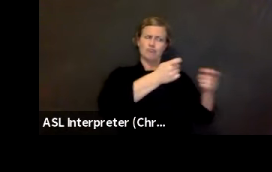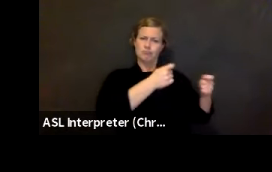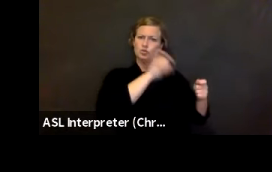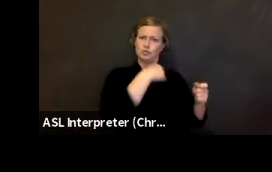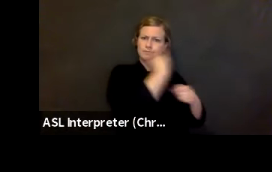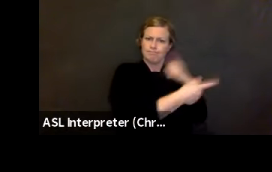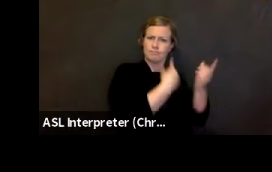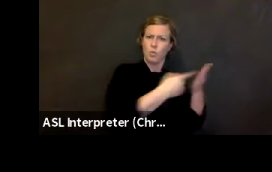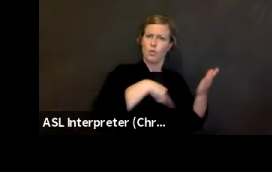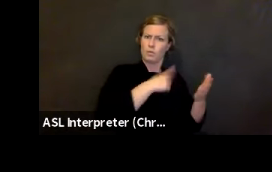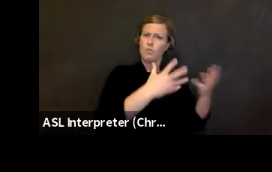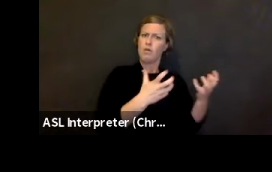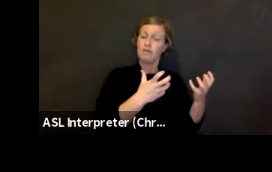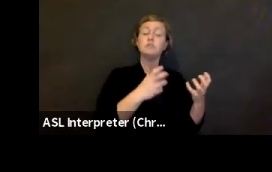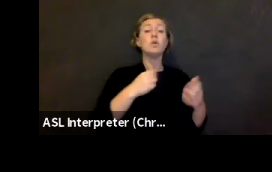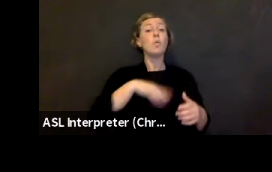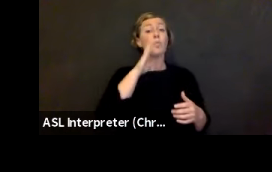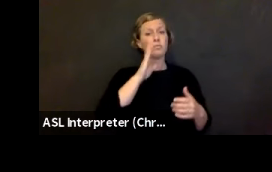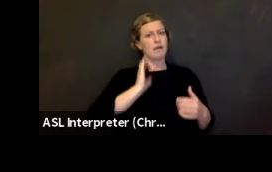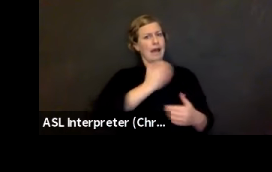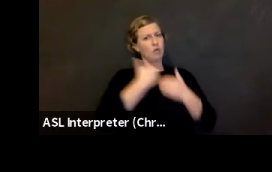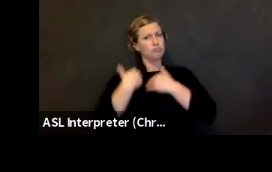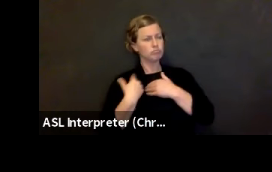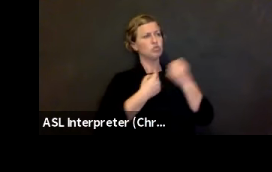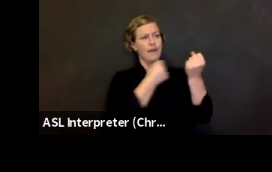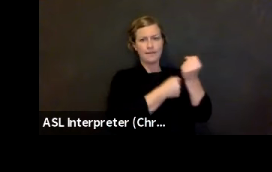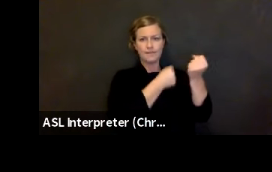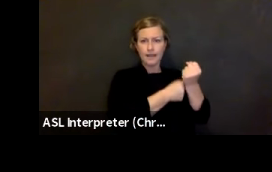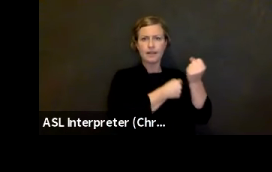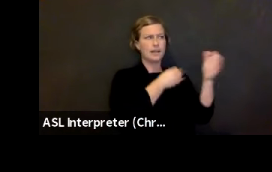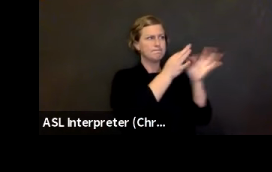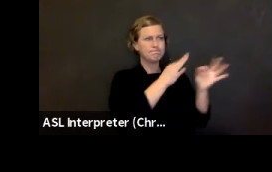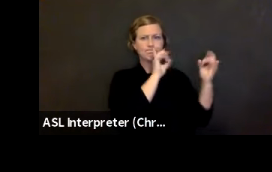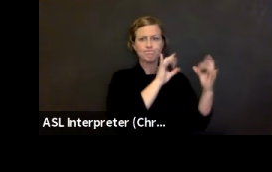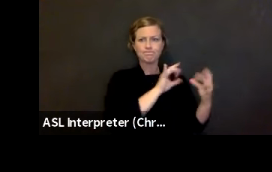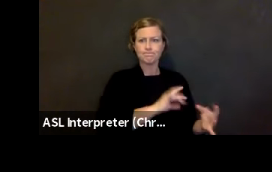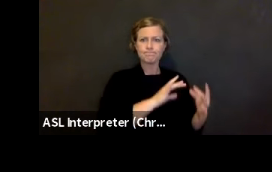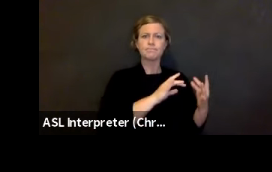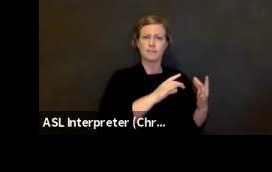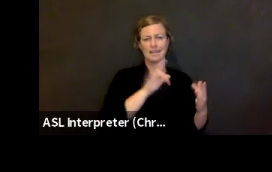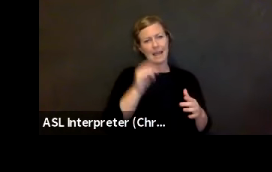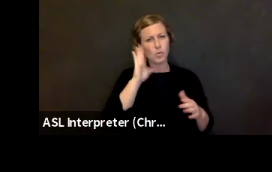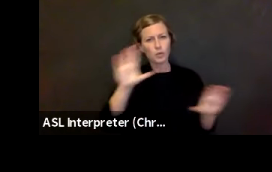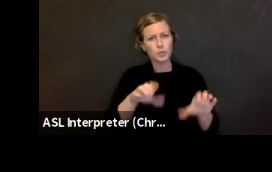So it's so important that you're hear today to advocate directly to them like we're